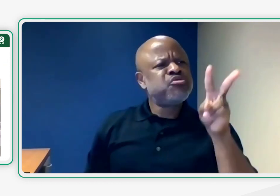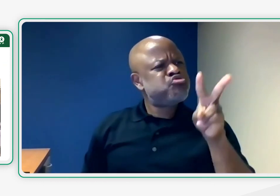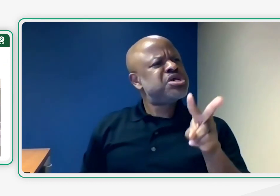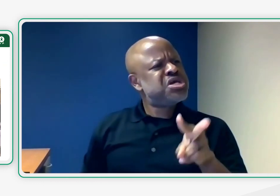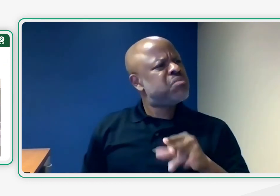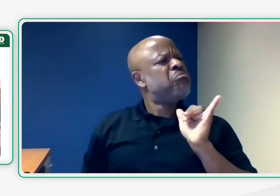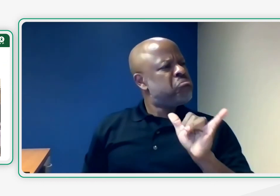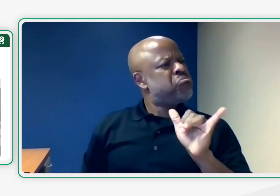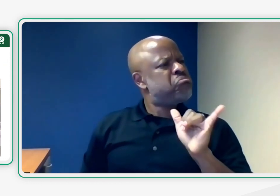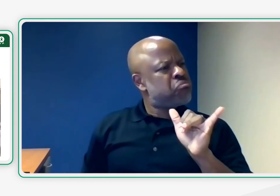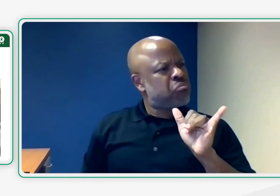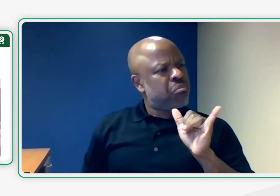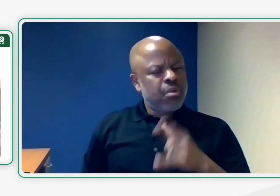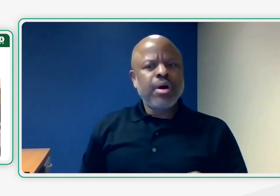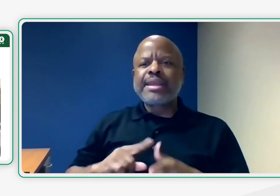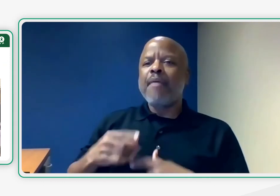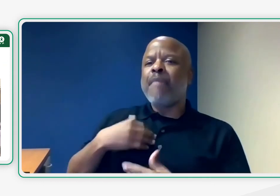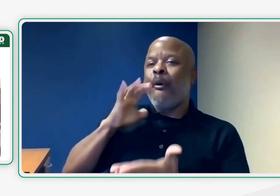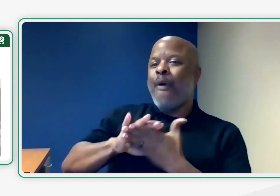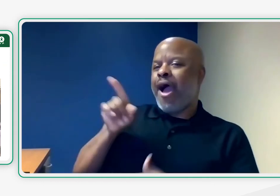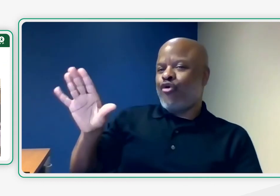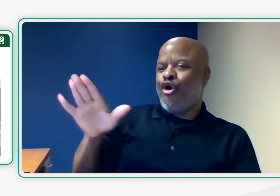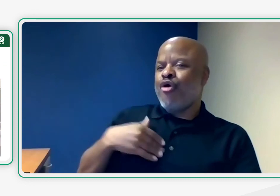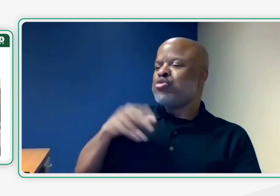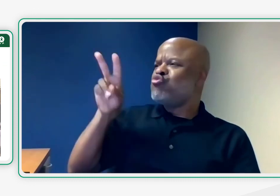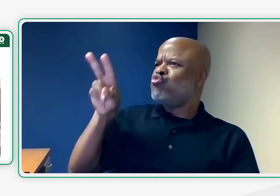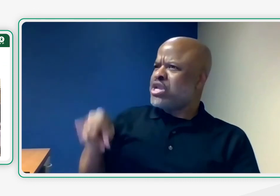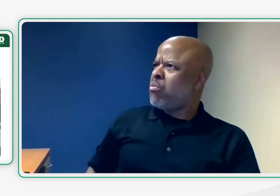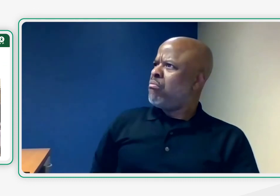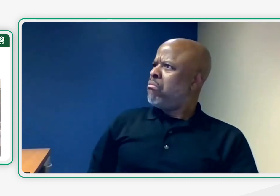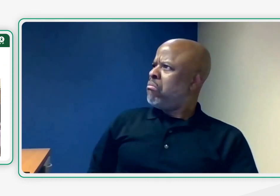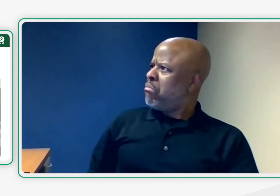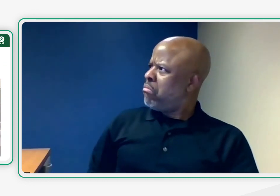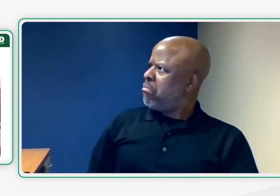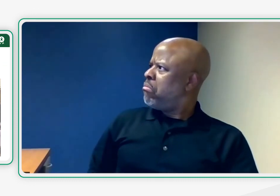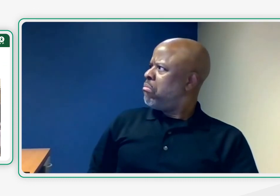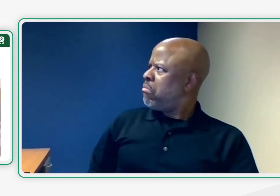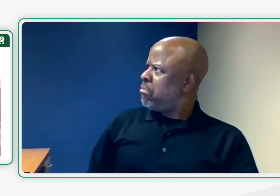I got an alert that said, “You have 2 visitors.” So, I clicked. I looked at the first visitor, and I was like, “Okay, all right, all right.” And then my wife popped up,